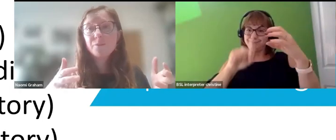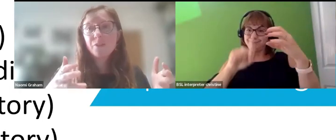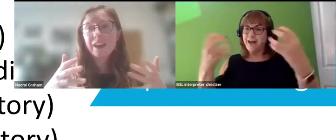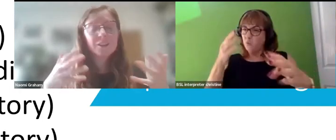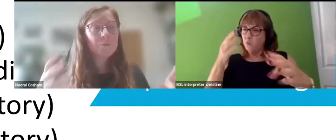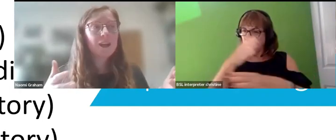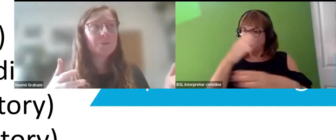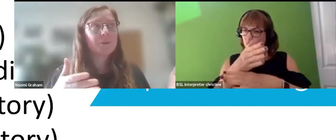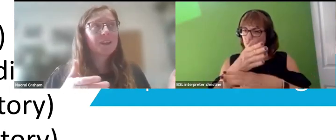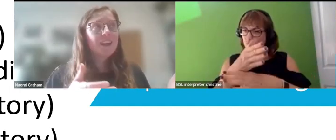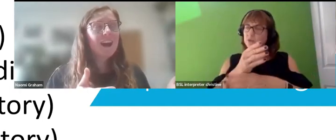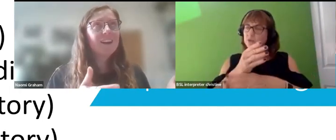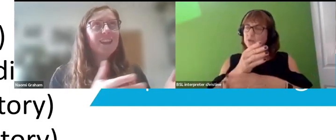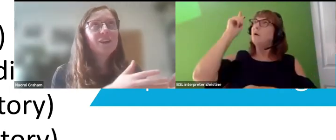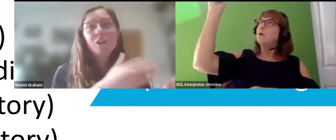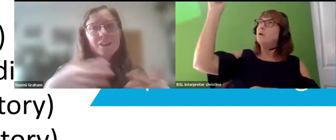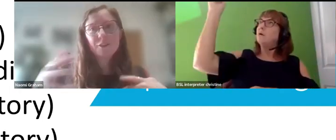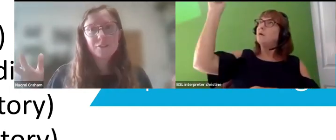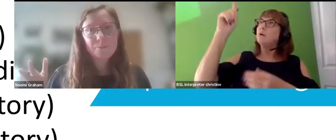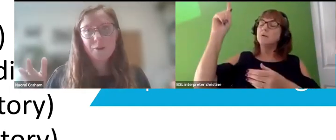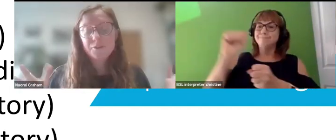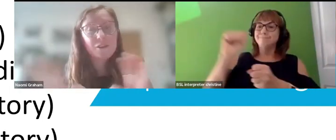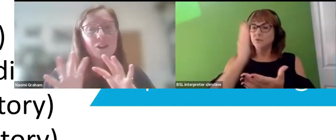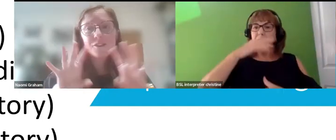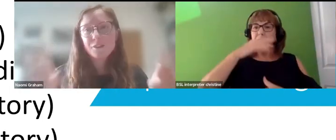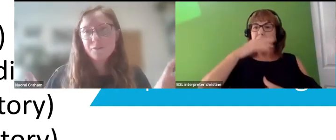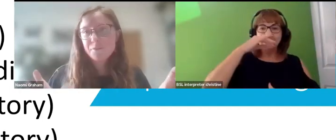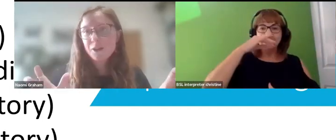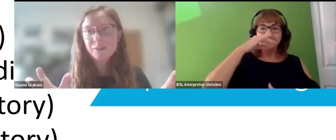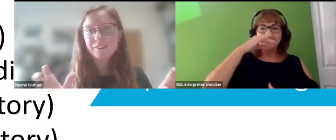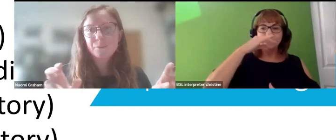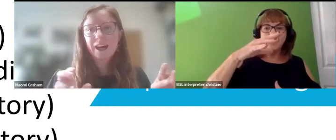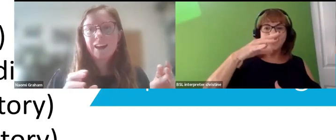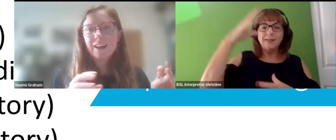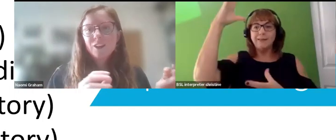love that in the Bible there are lots of different smells, there are lots of different moments where